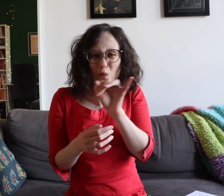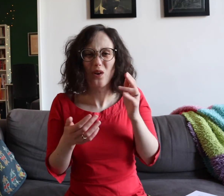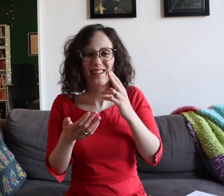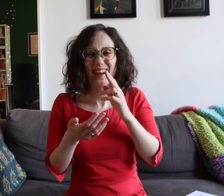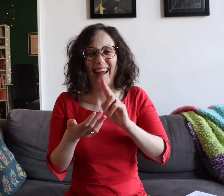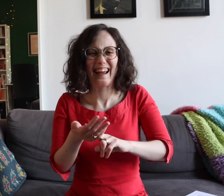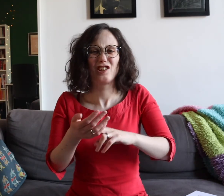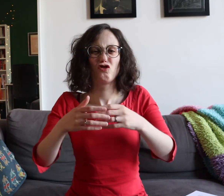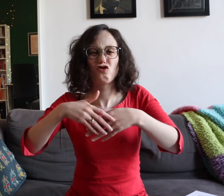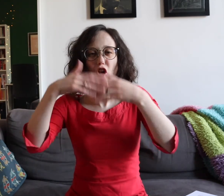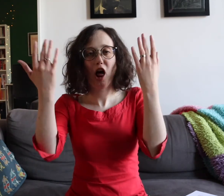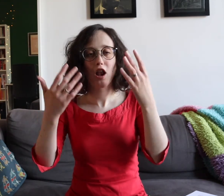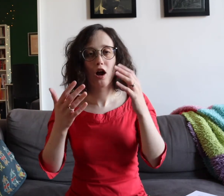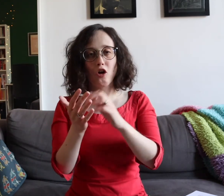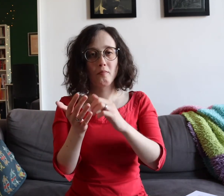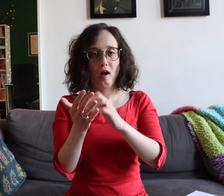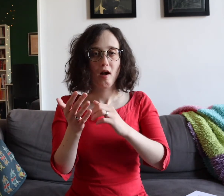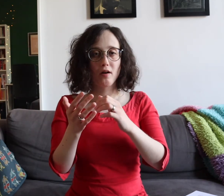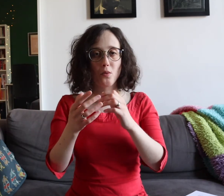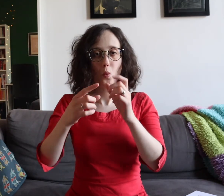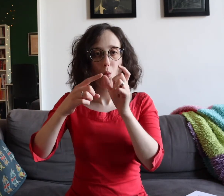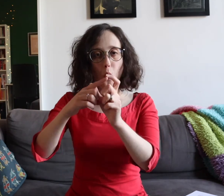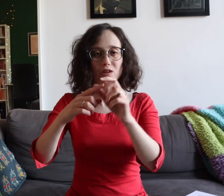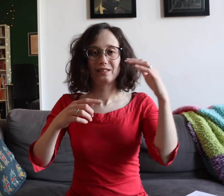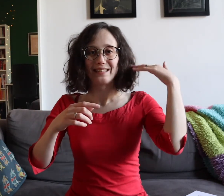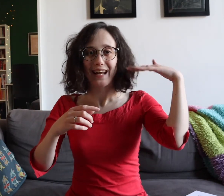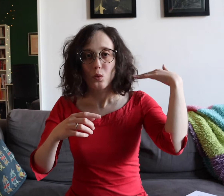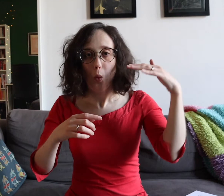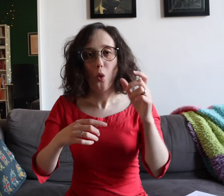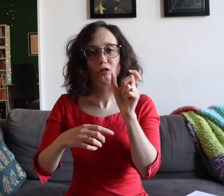They never plainly used the words "hard-of-hearing".